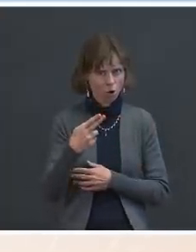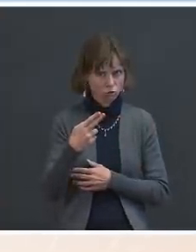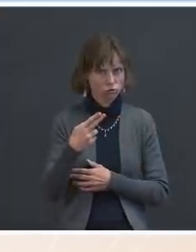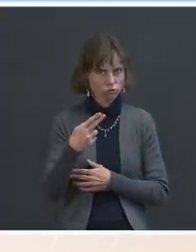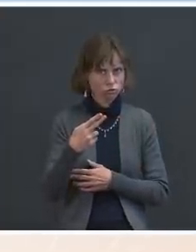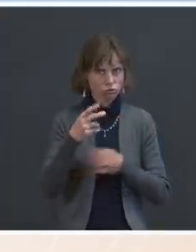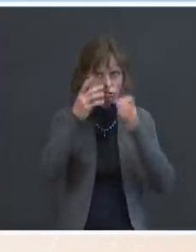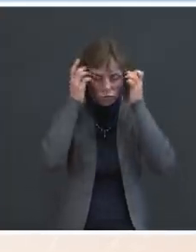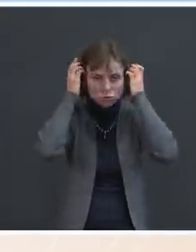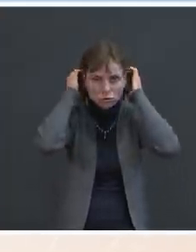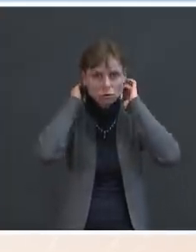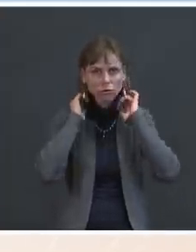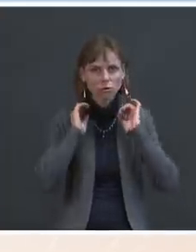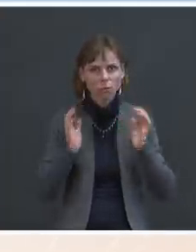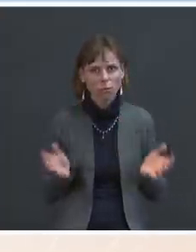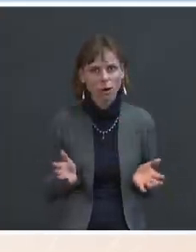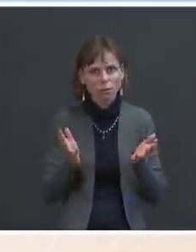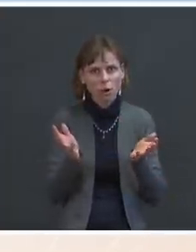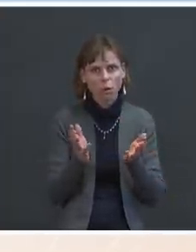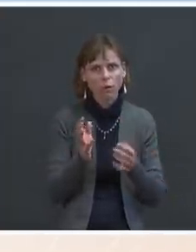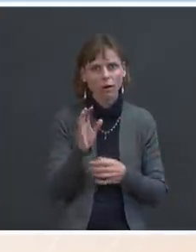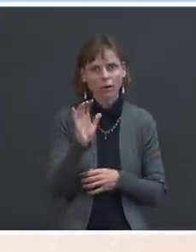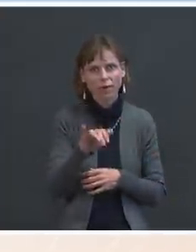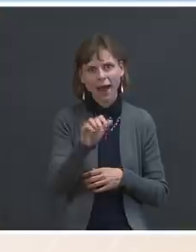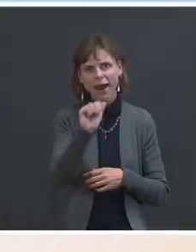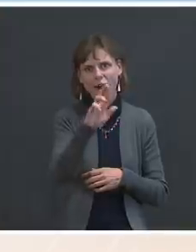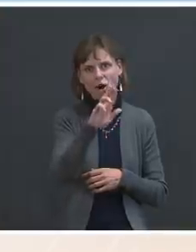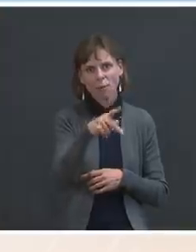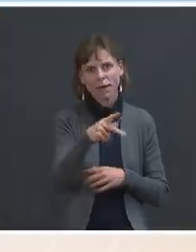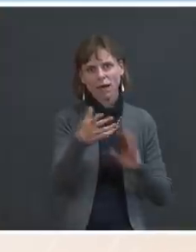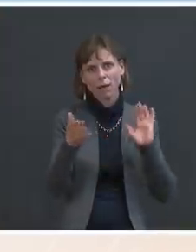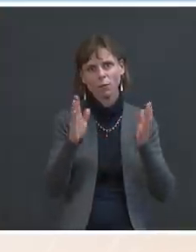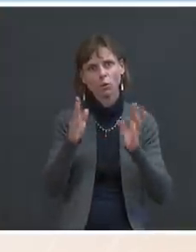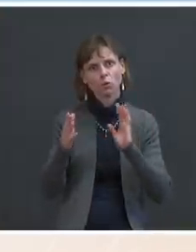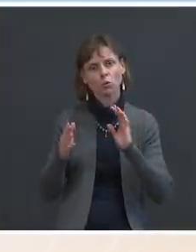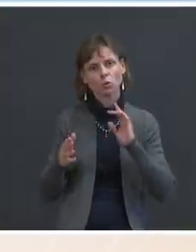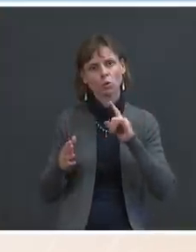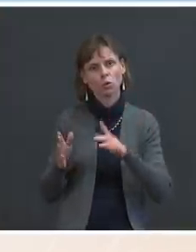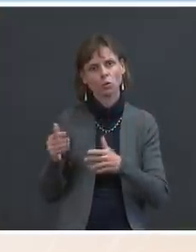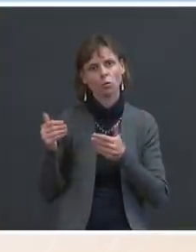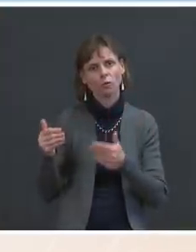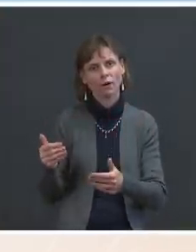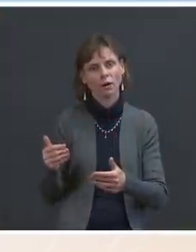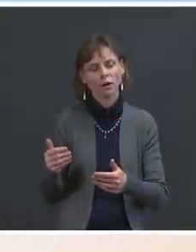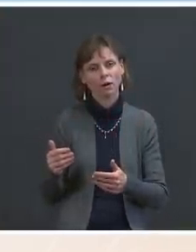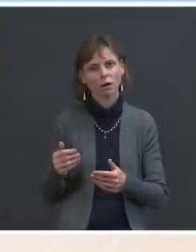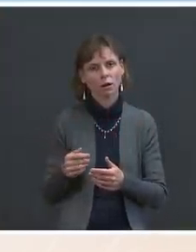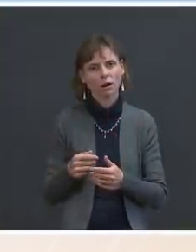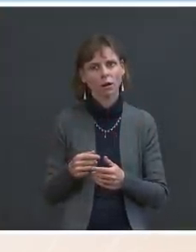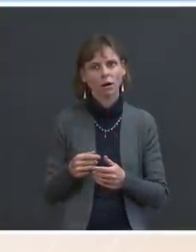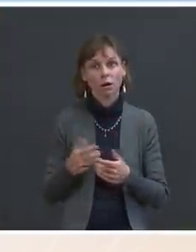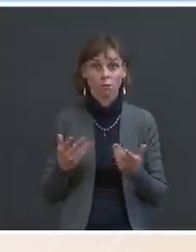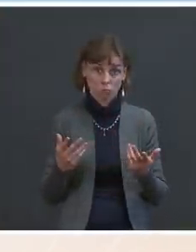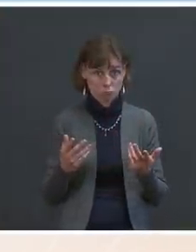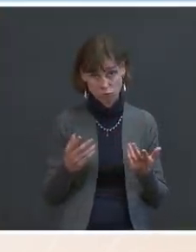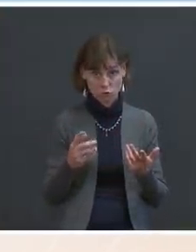promoting this ARP versus moving on to the Build Back Better? Ms. Psaki: Sure. I don't have an exact breakdown of timeline,